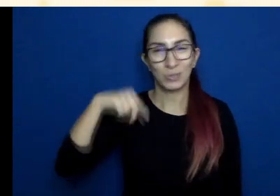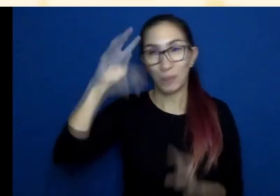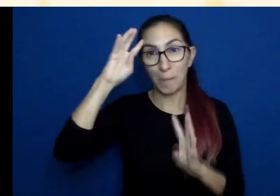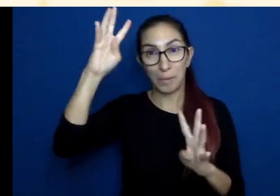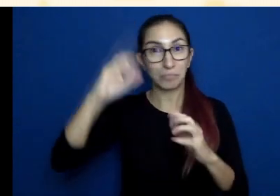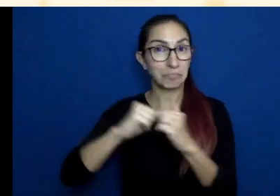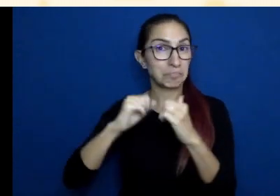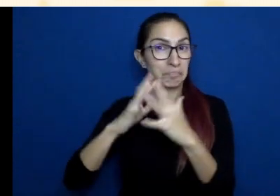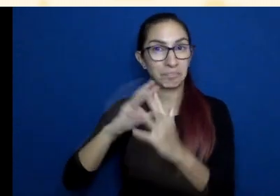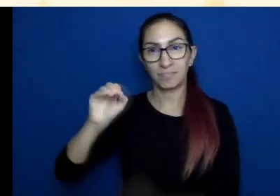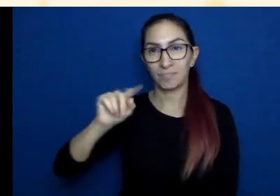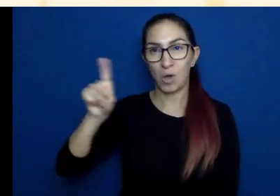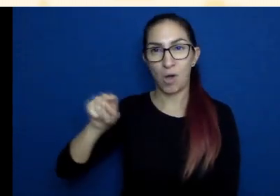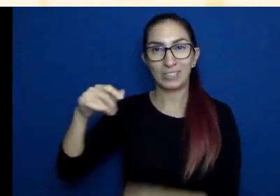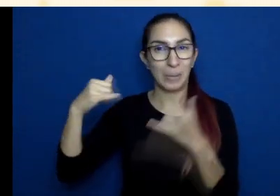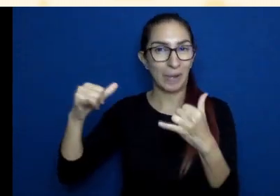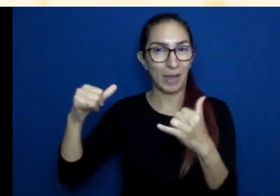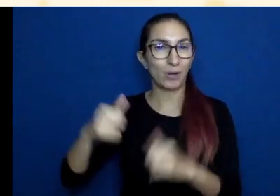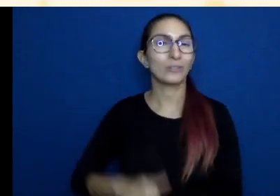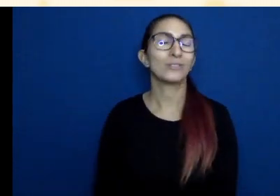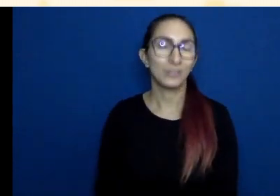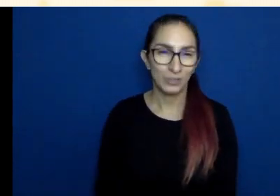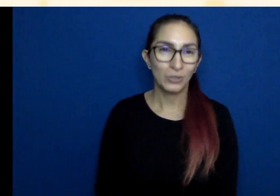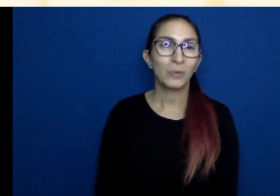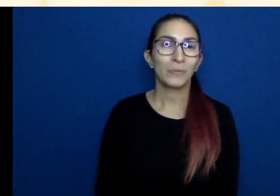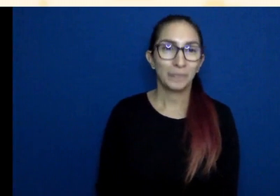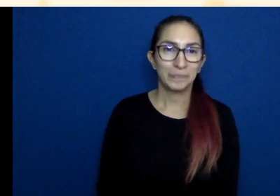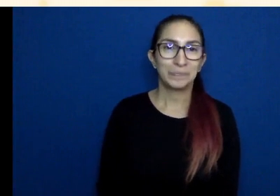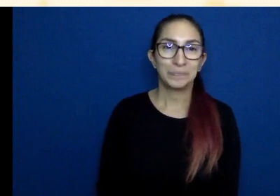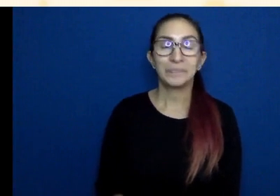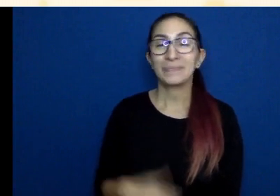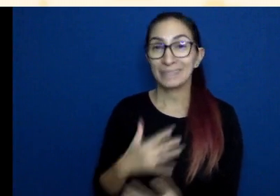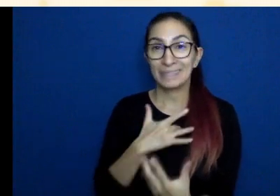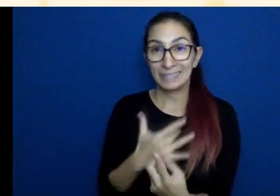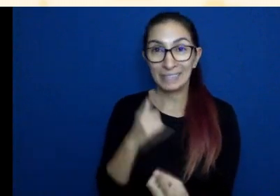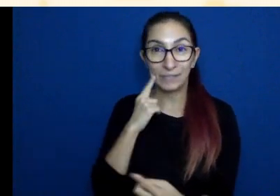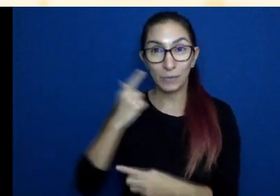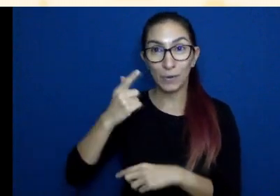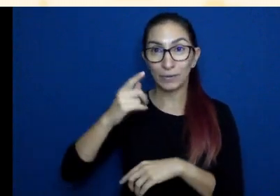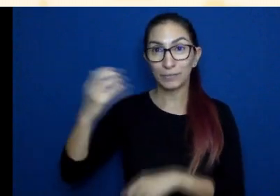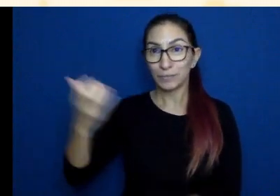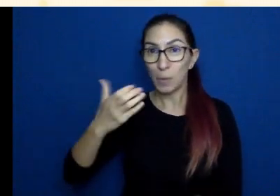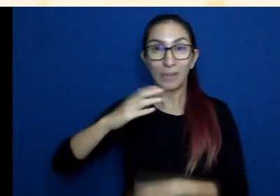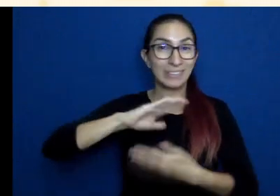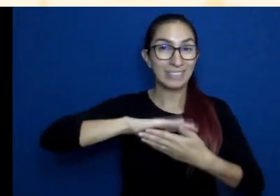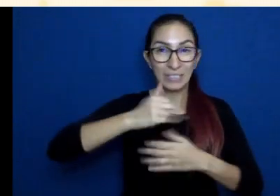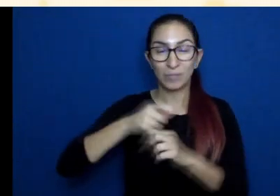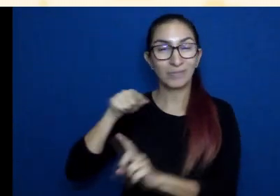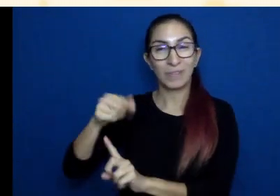and start again, and that's actually why we built OzPlayer. So that's the only non-trap back then when it came to desktop.